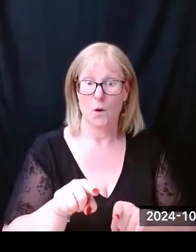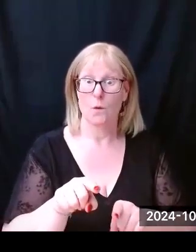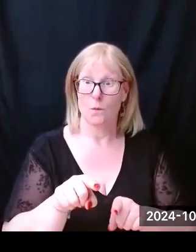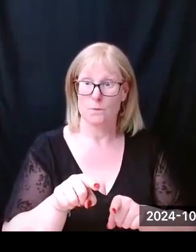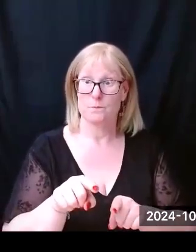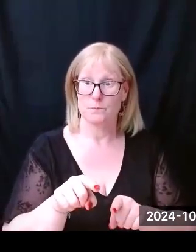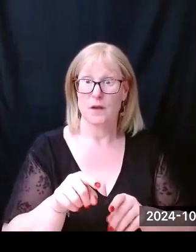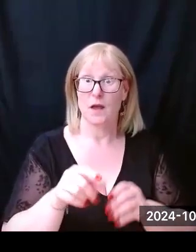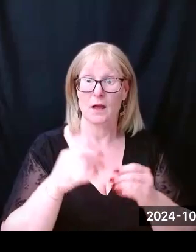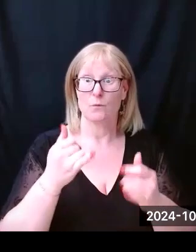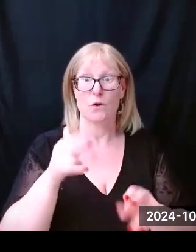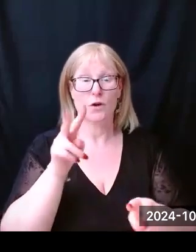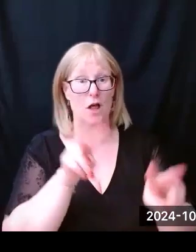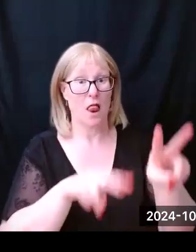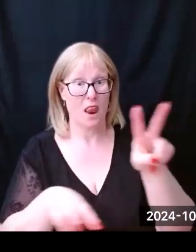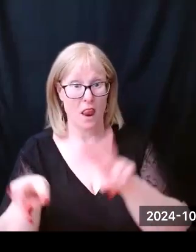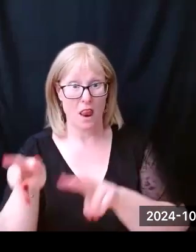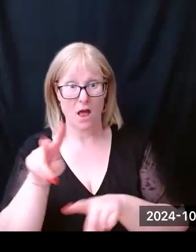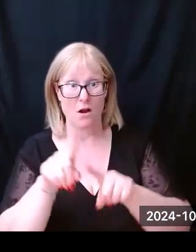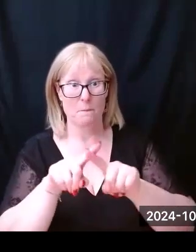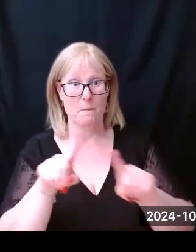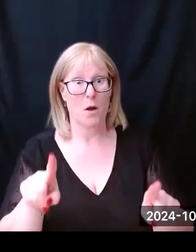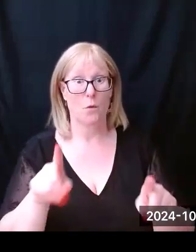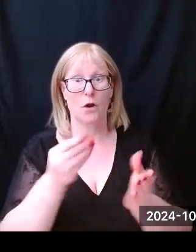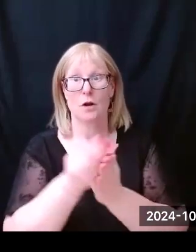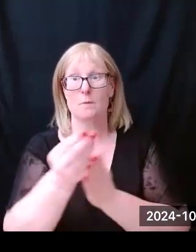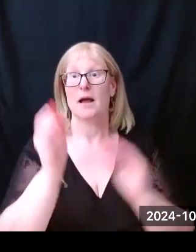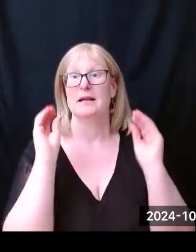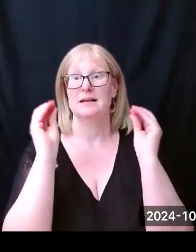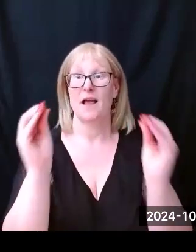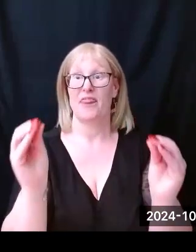And we're going to look but we're going to leave empty handed. And because